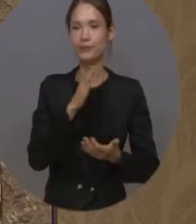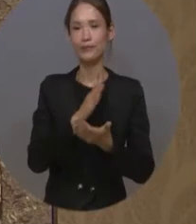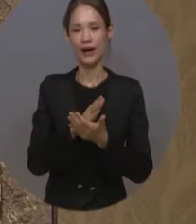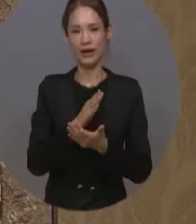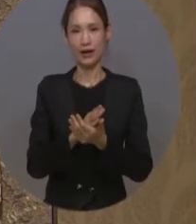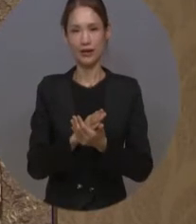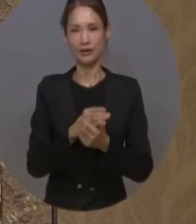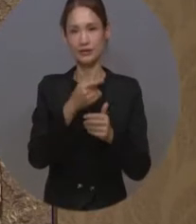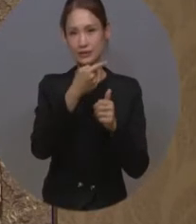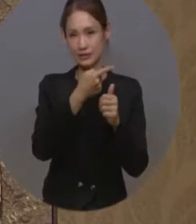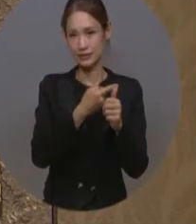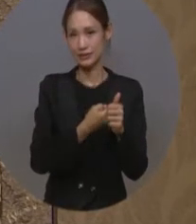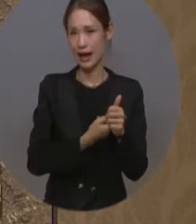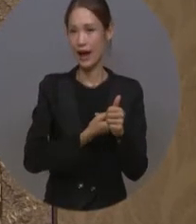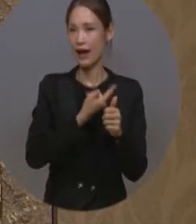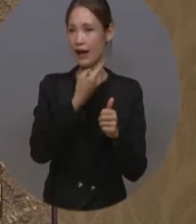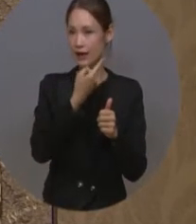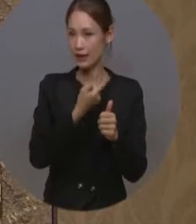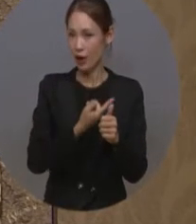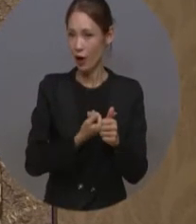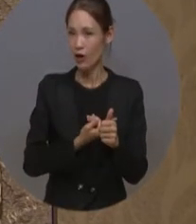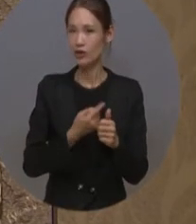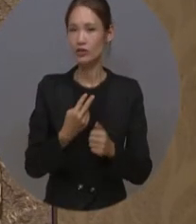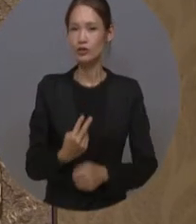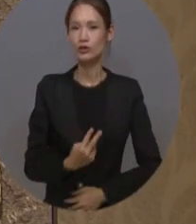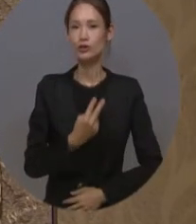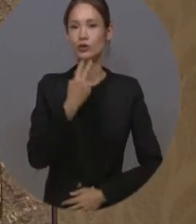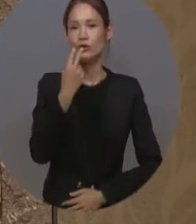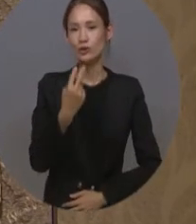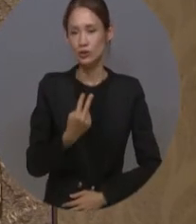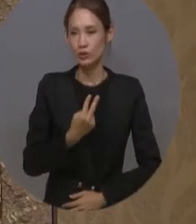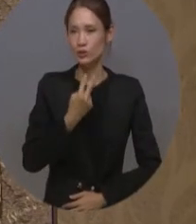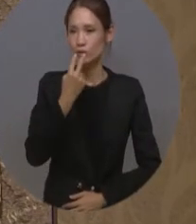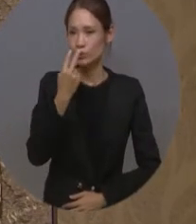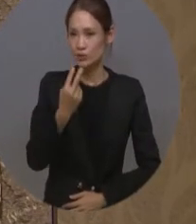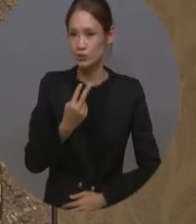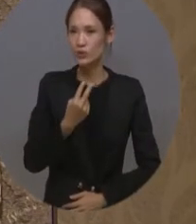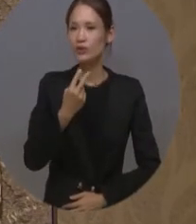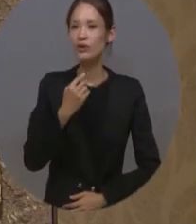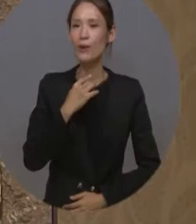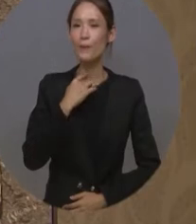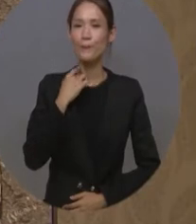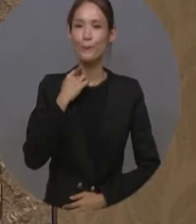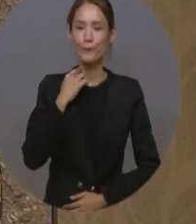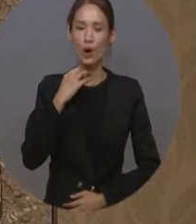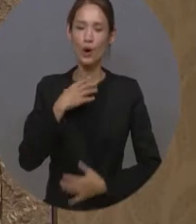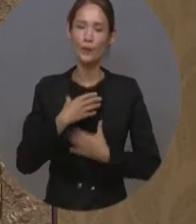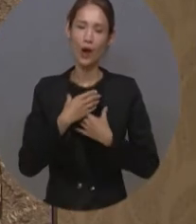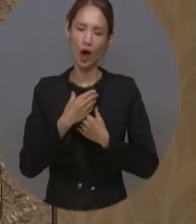We are a company that helps people sleep well and eventually live a healthy and happy life,